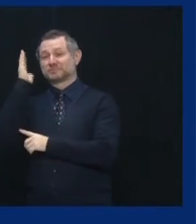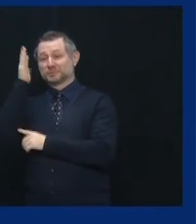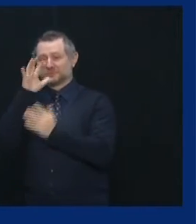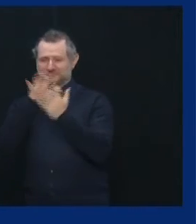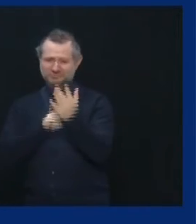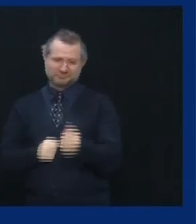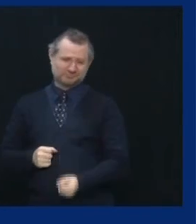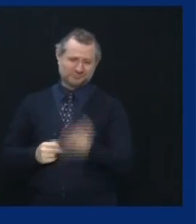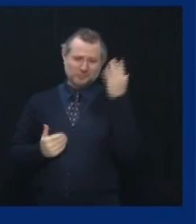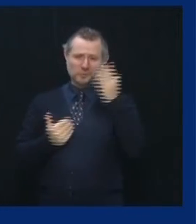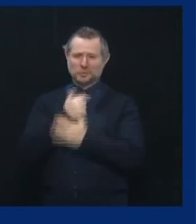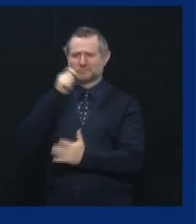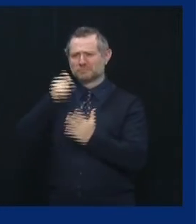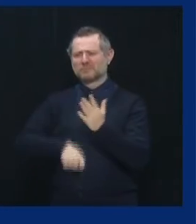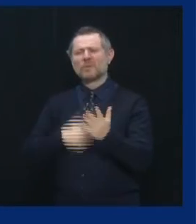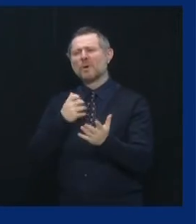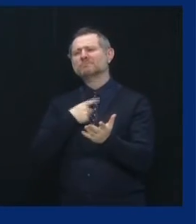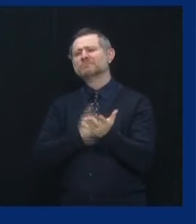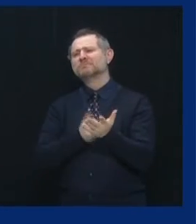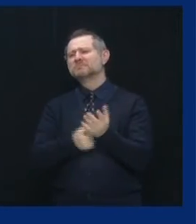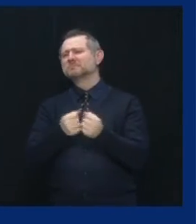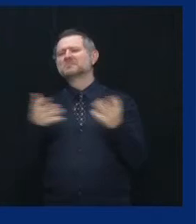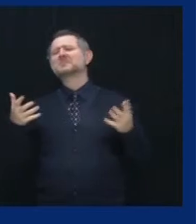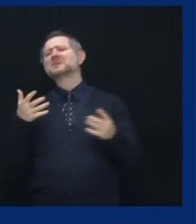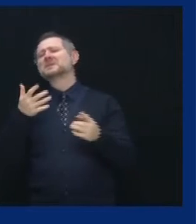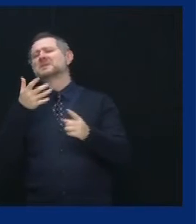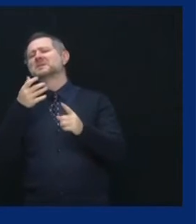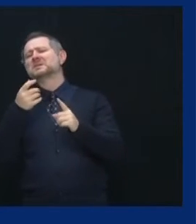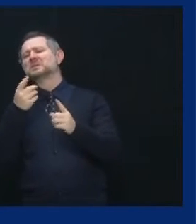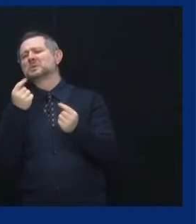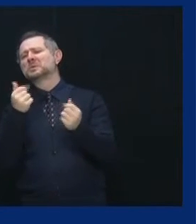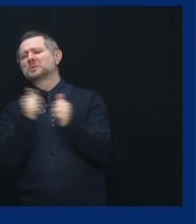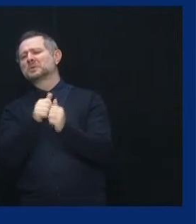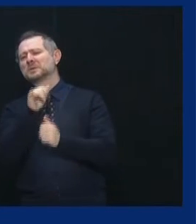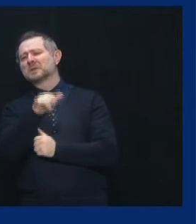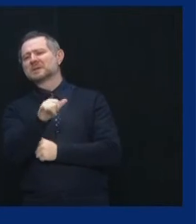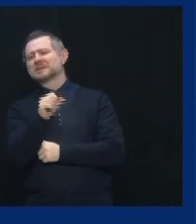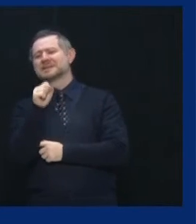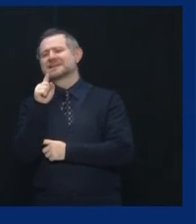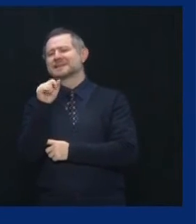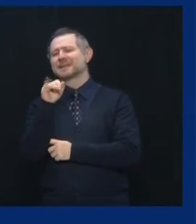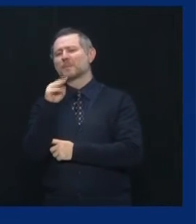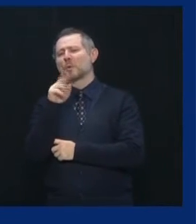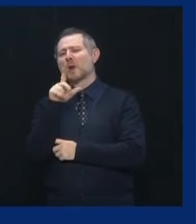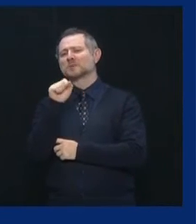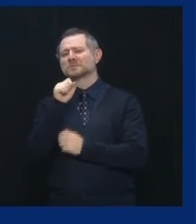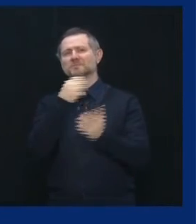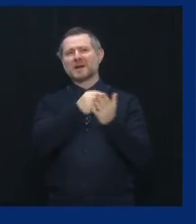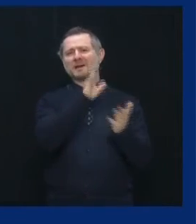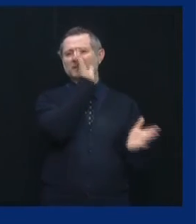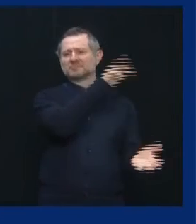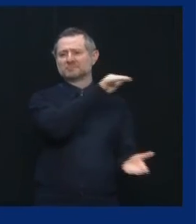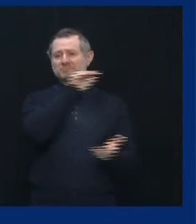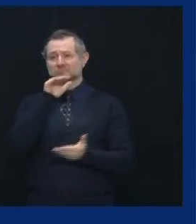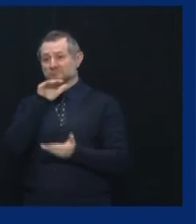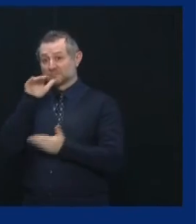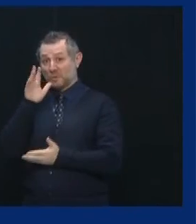THANK YOU. WELL, SINCE REWRITING YOUR SPEECH,>> YES, HAPPY NEW YEAR. THANK YOU. WELL, SINCE REWRITING YOUR SPEECH,VERDICT? YES, HAPPY NEW YEAR. THANK YOU. WELL, SINCE REWRITING YOUR SPEECH,>> YES, HAPPY NEW YEAR.